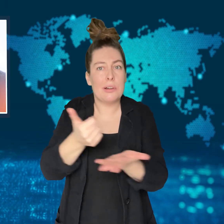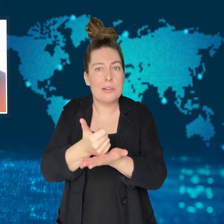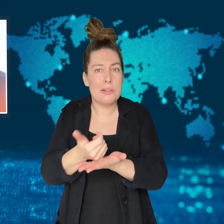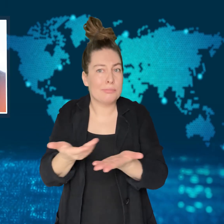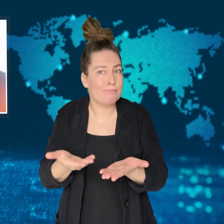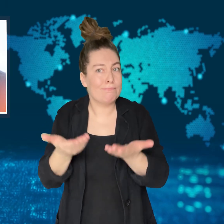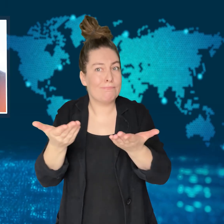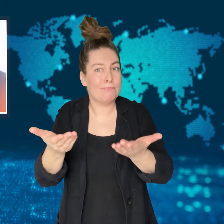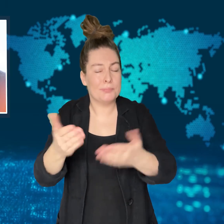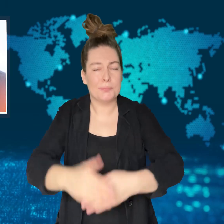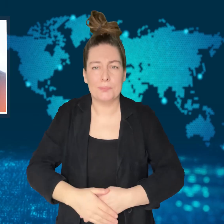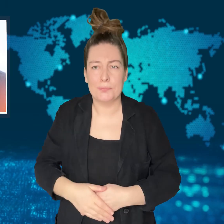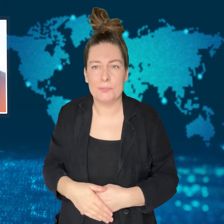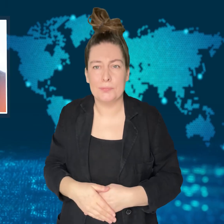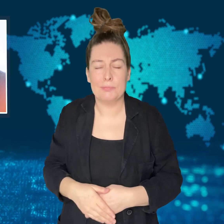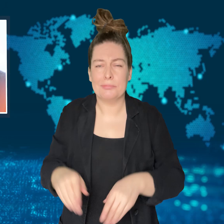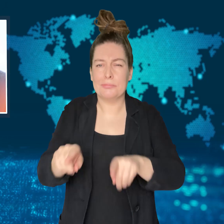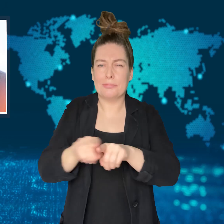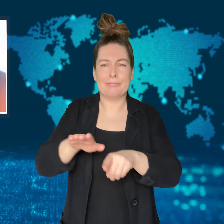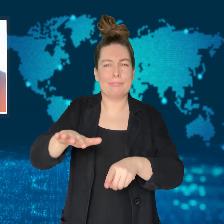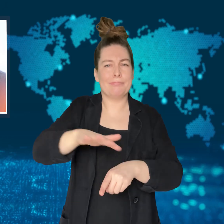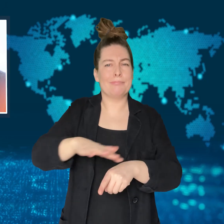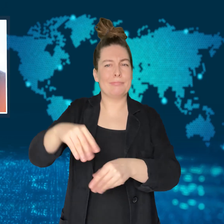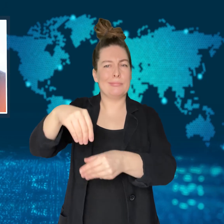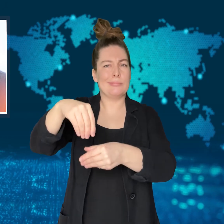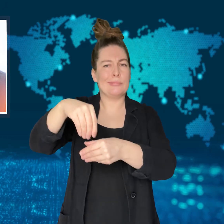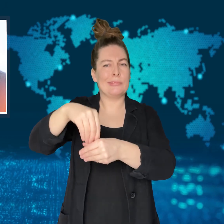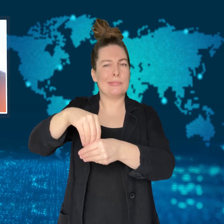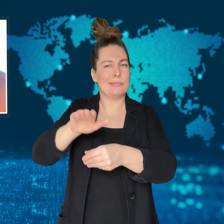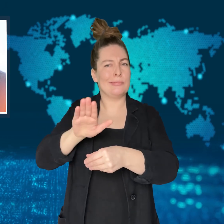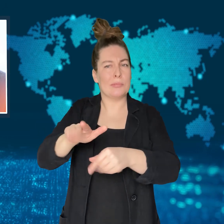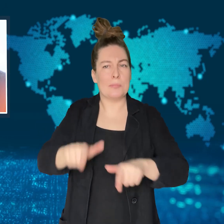Both the Minister of the Interior and